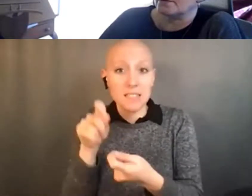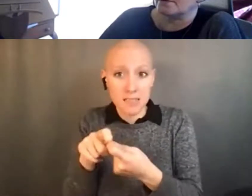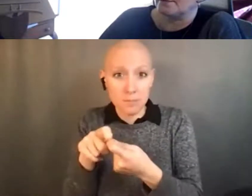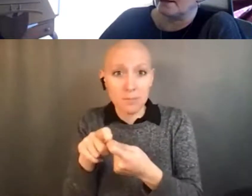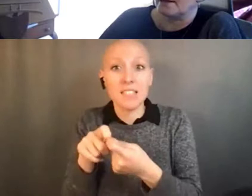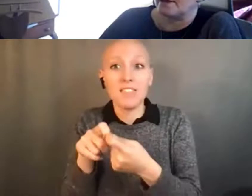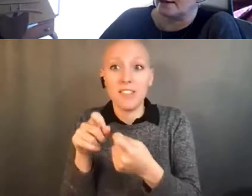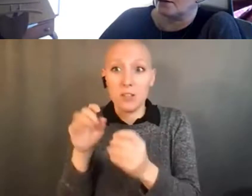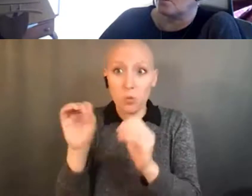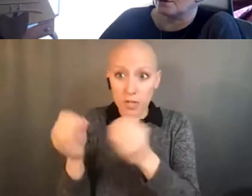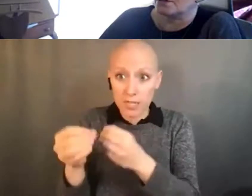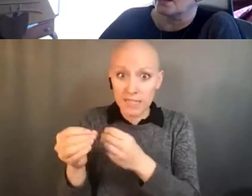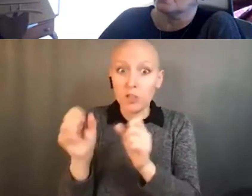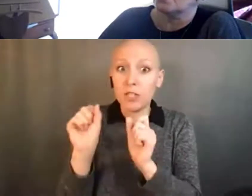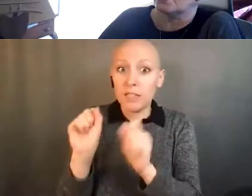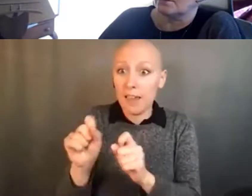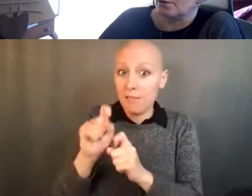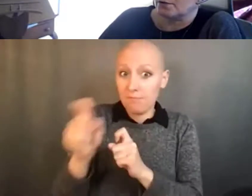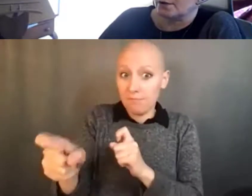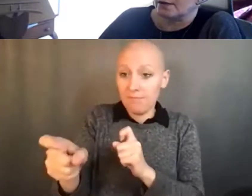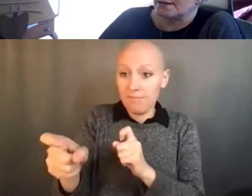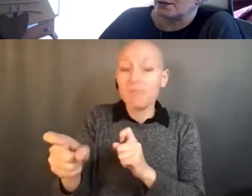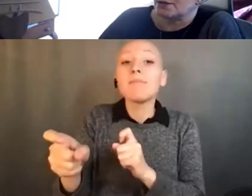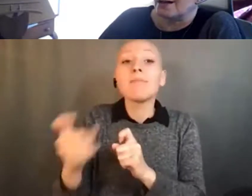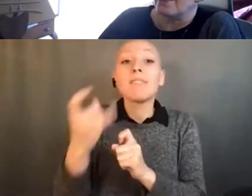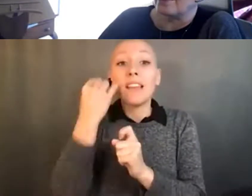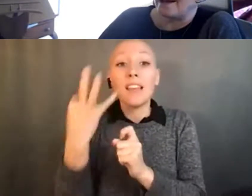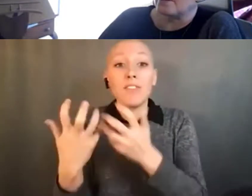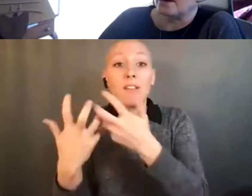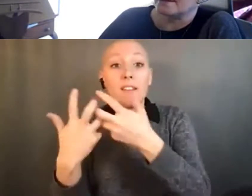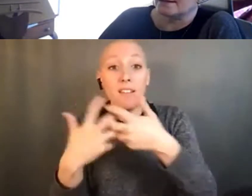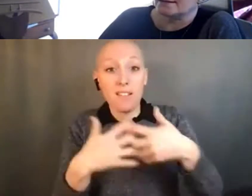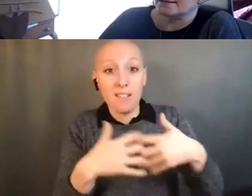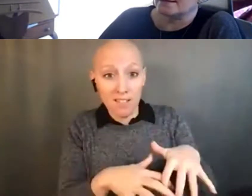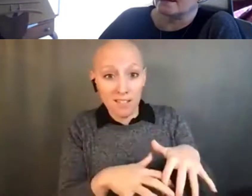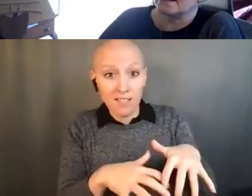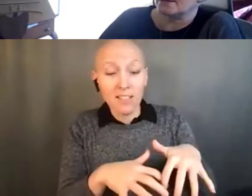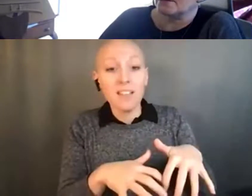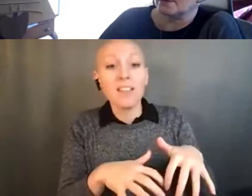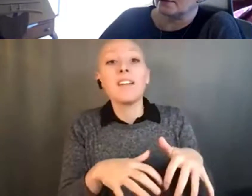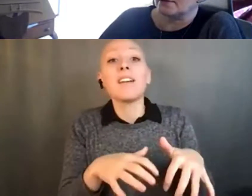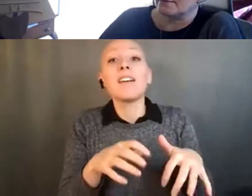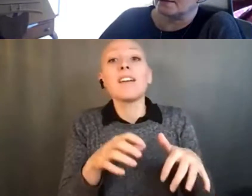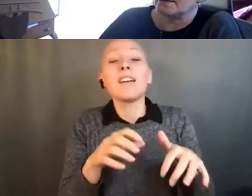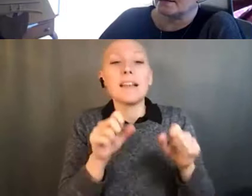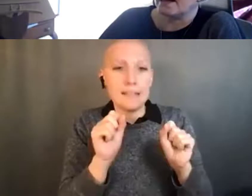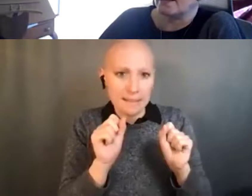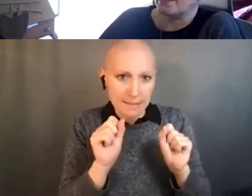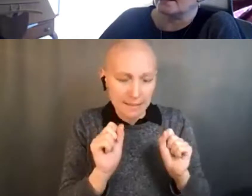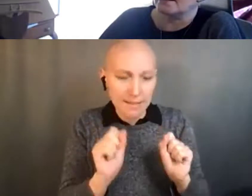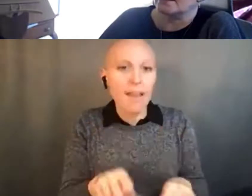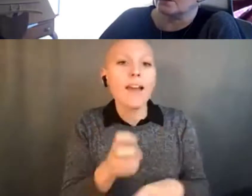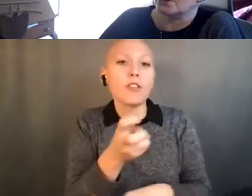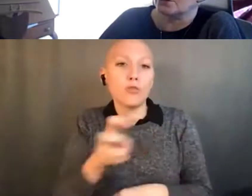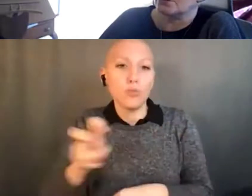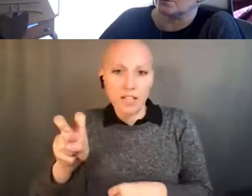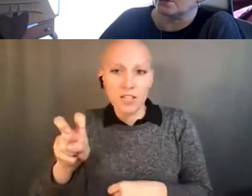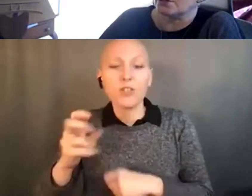we'll make that award to the foreign organization. That process can take some number of months and I highly encourage you to reach out